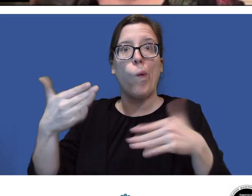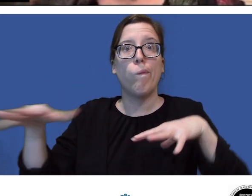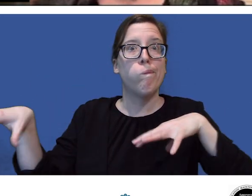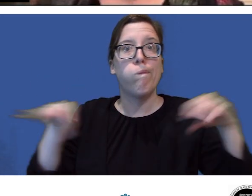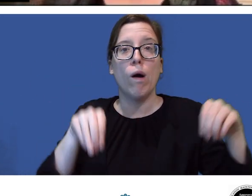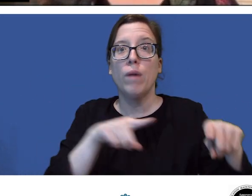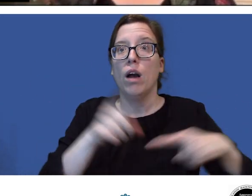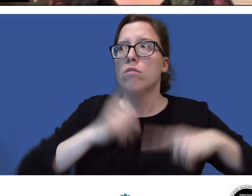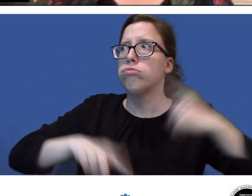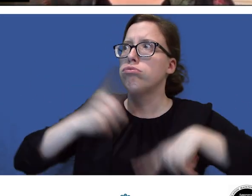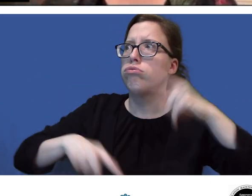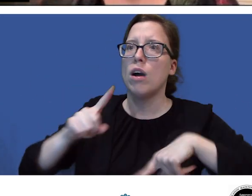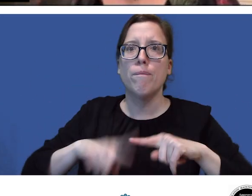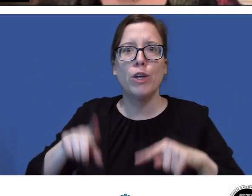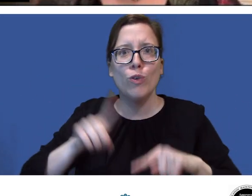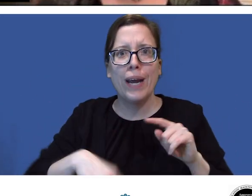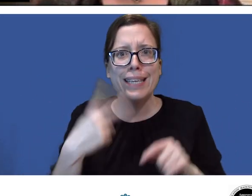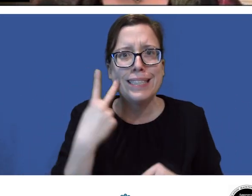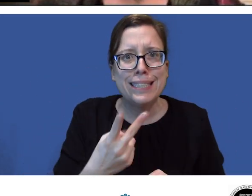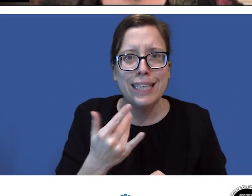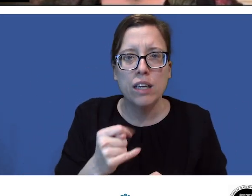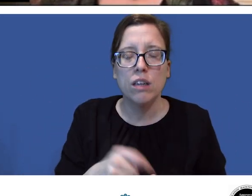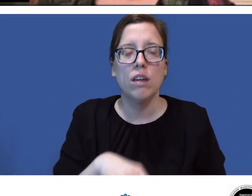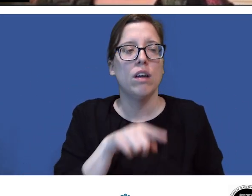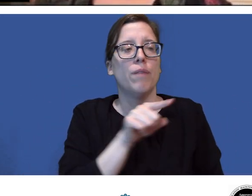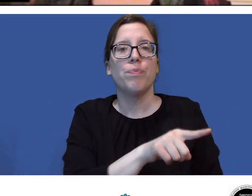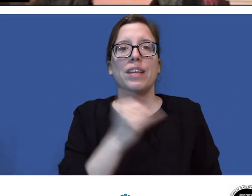the kid could sign like crazy and you can't see it.